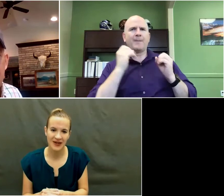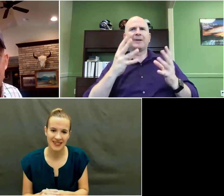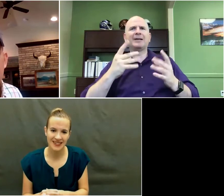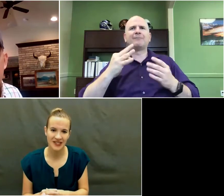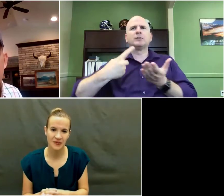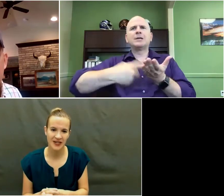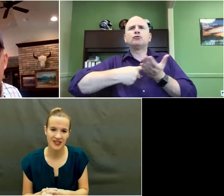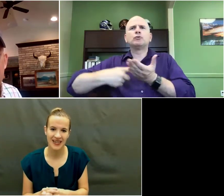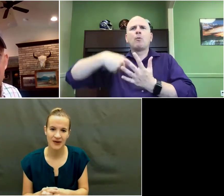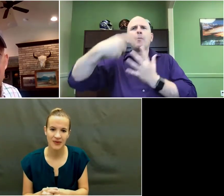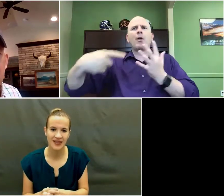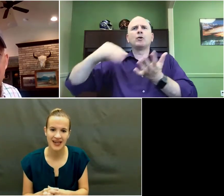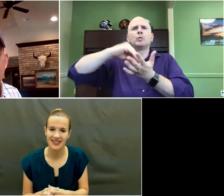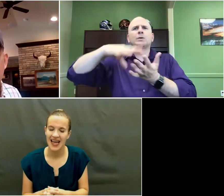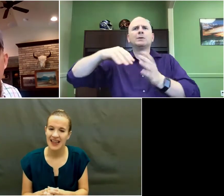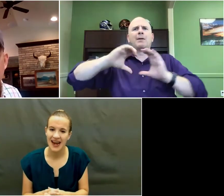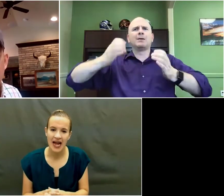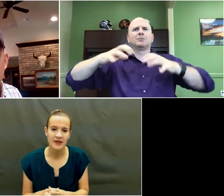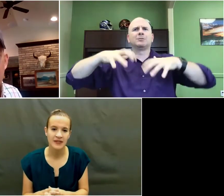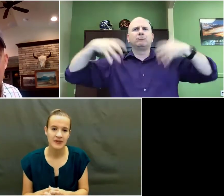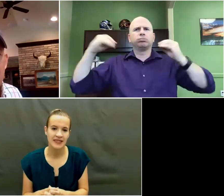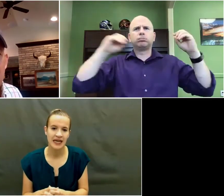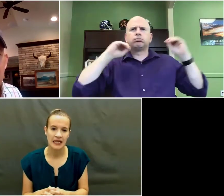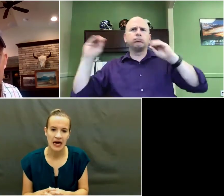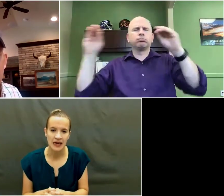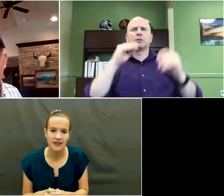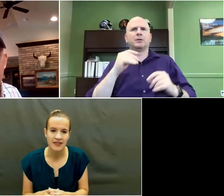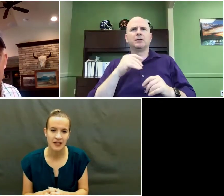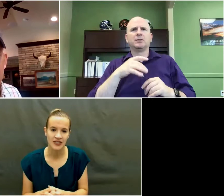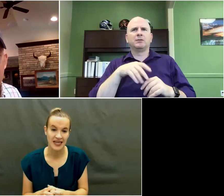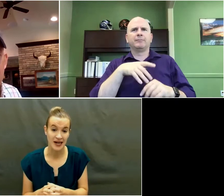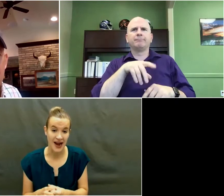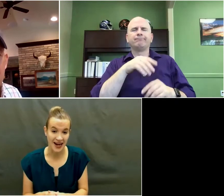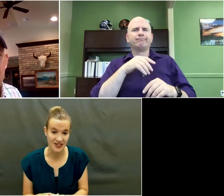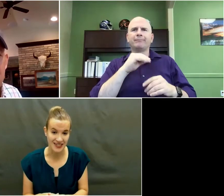looked at that situation and realized that I was missing a lot of discussion and interaction,